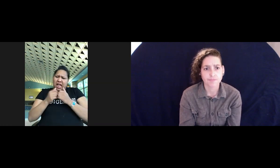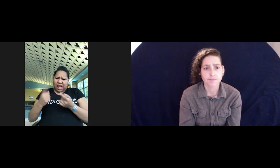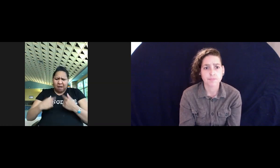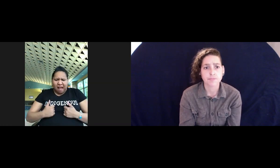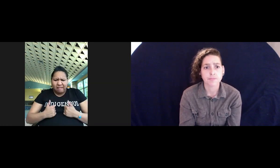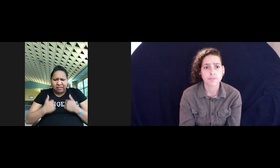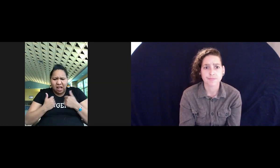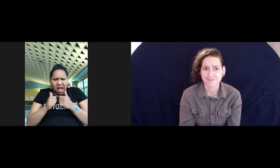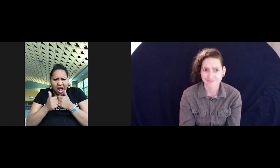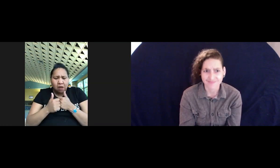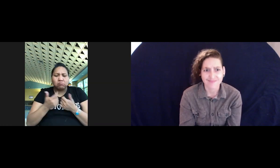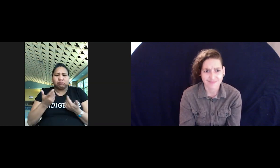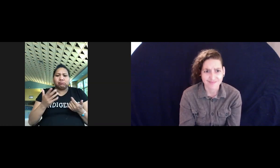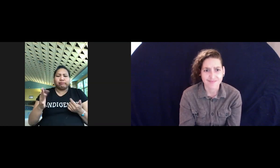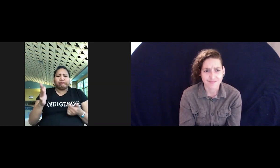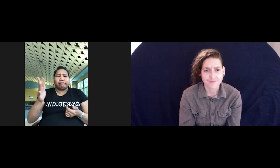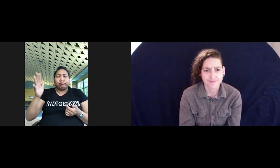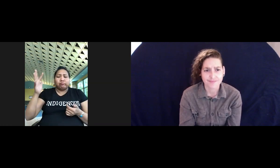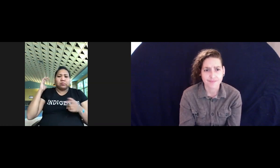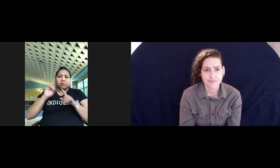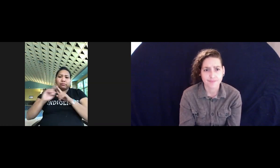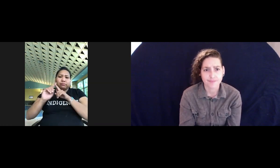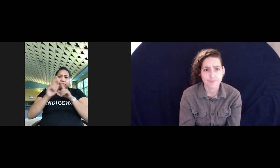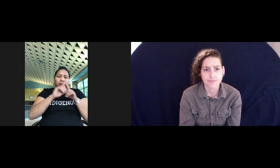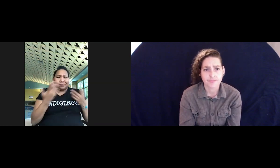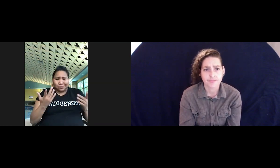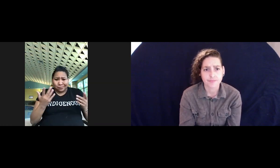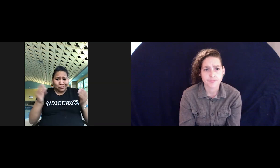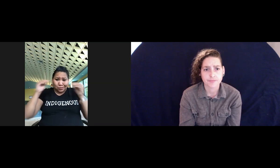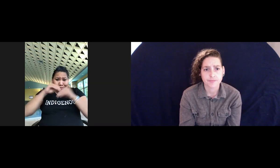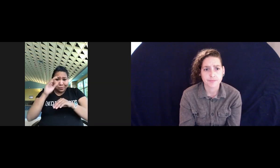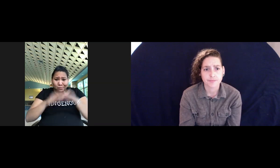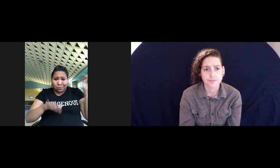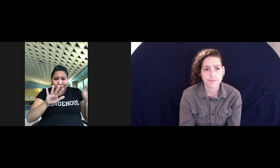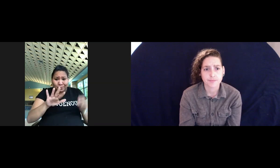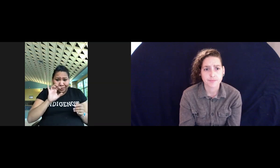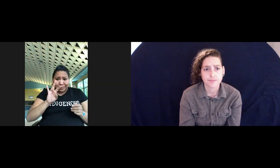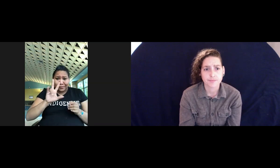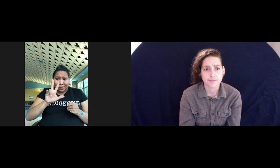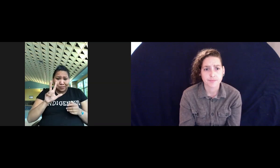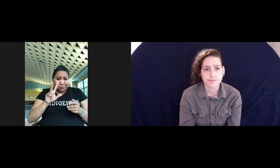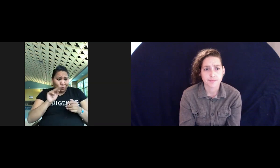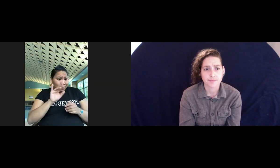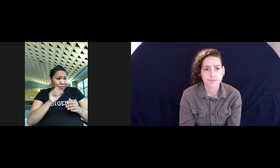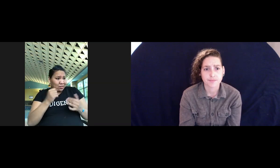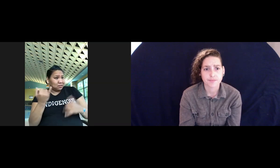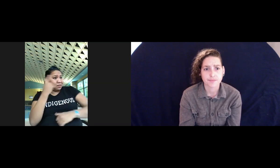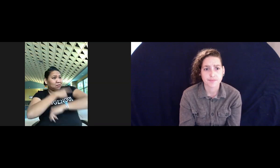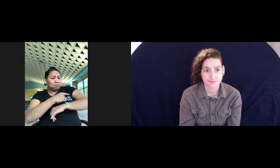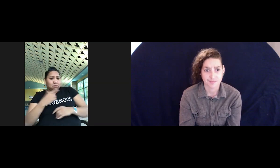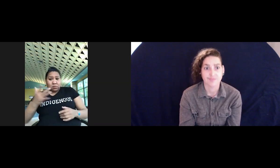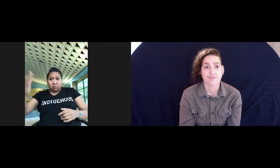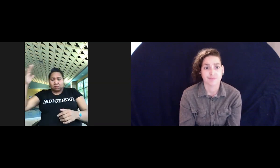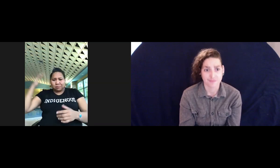PISL has survived because we have 573 tribes right now.